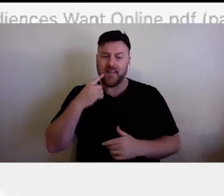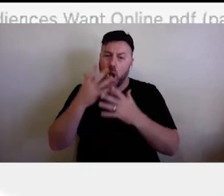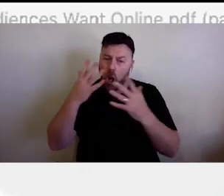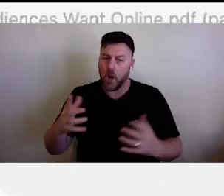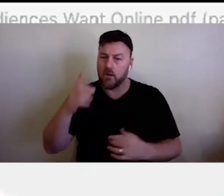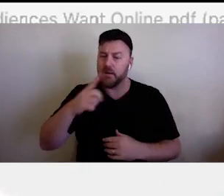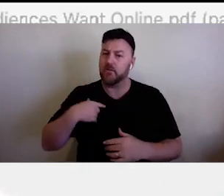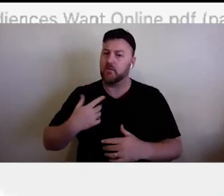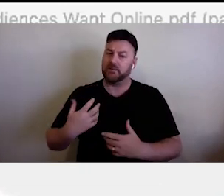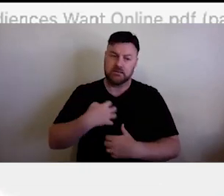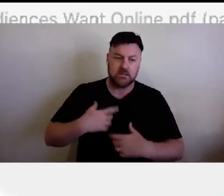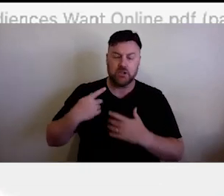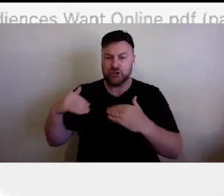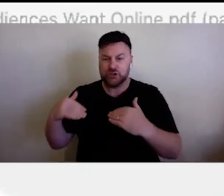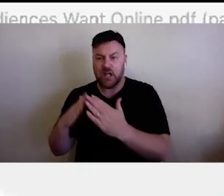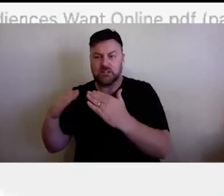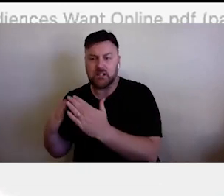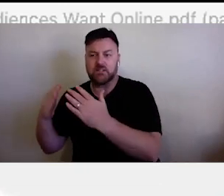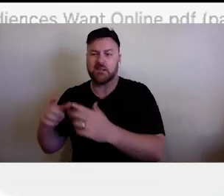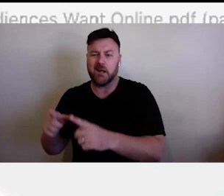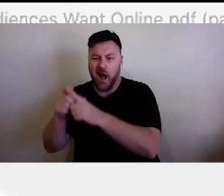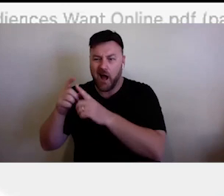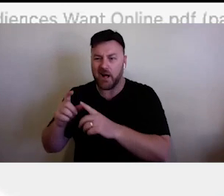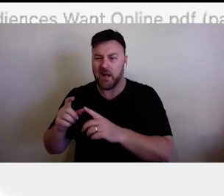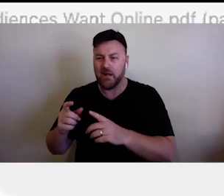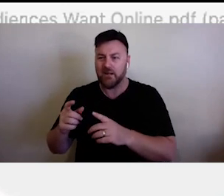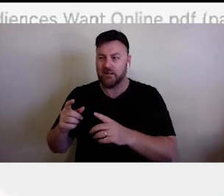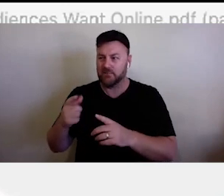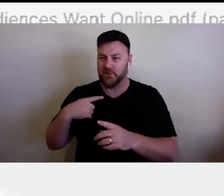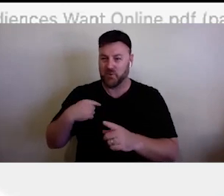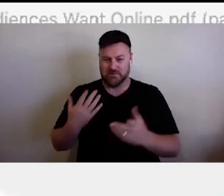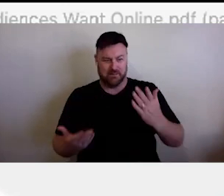kind of quite uncertain times. But basically for the purposes of